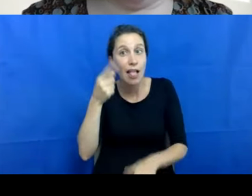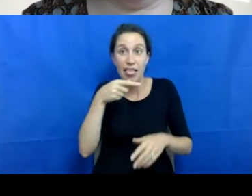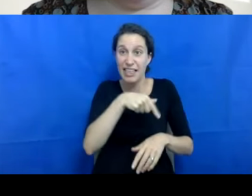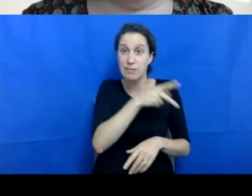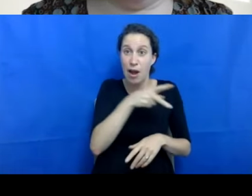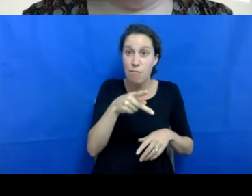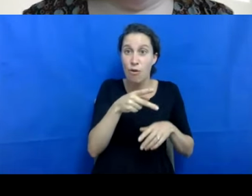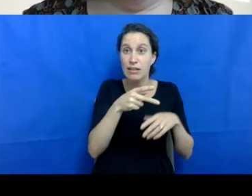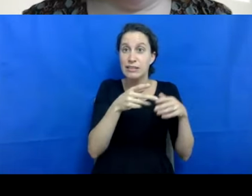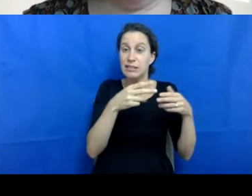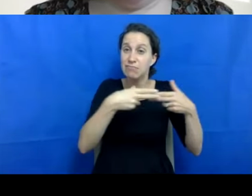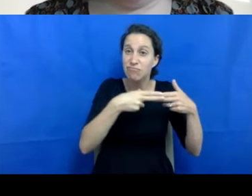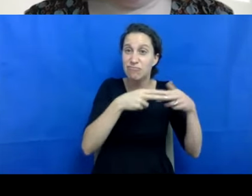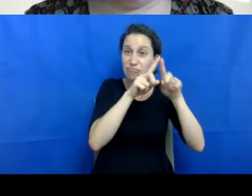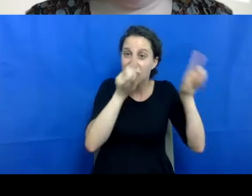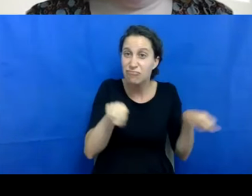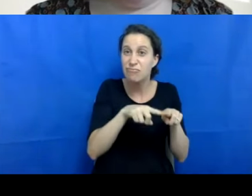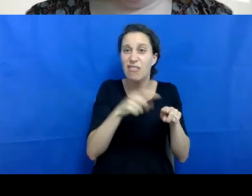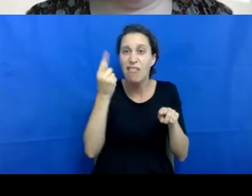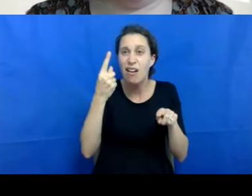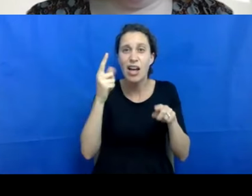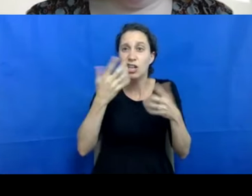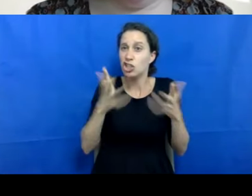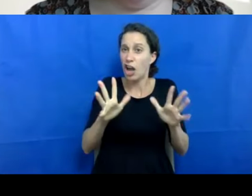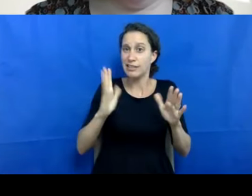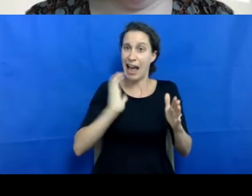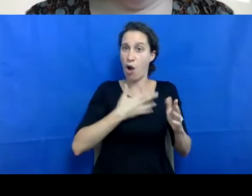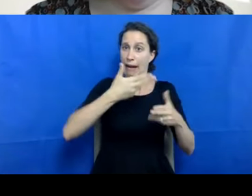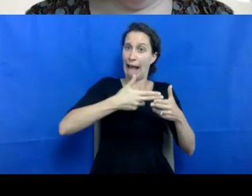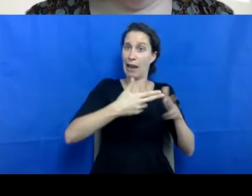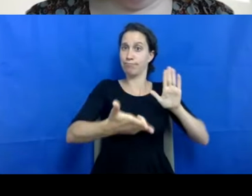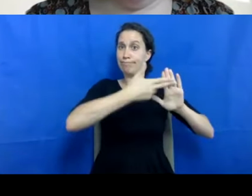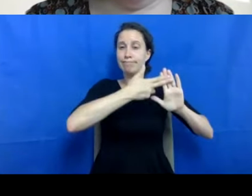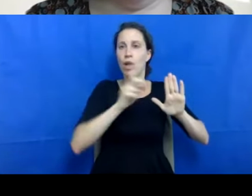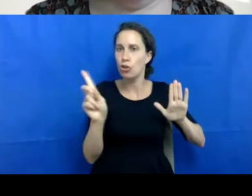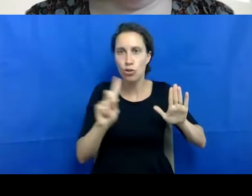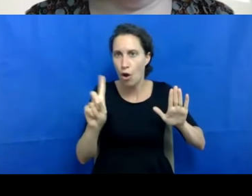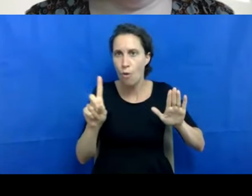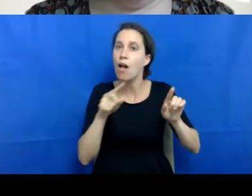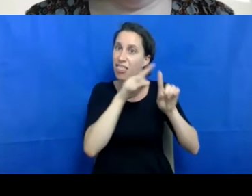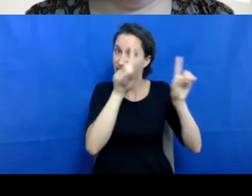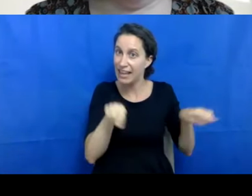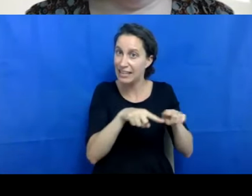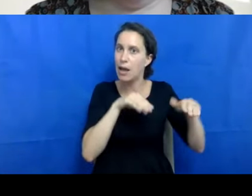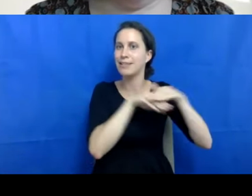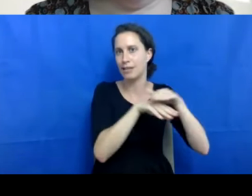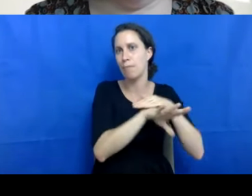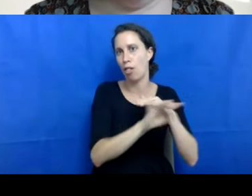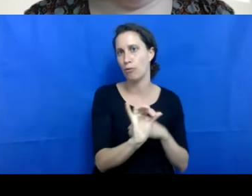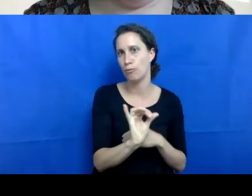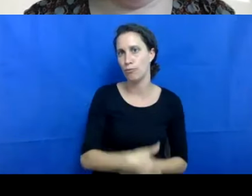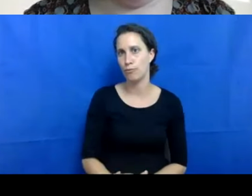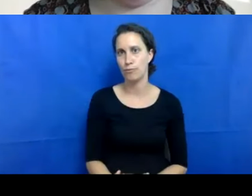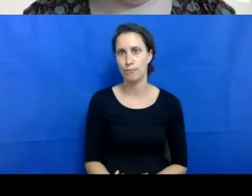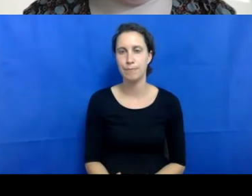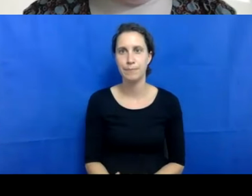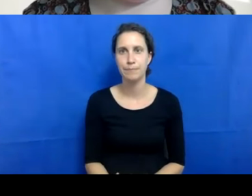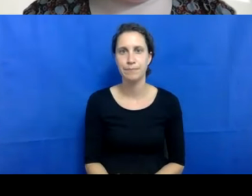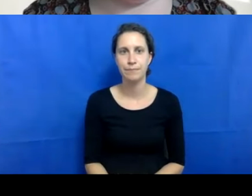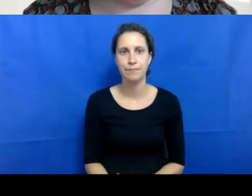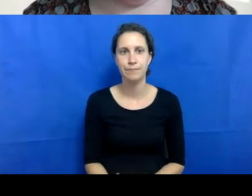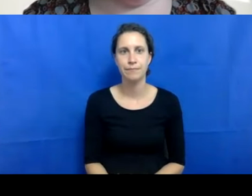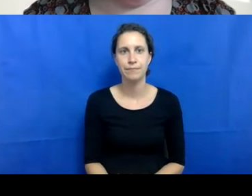They are also accessible.